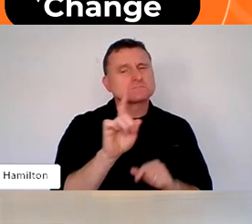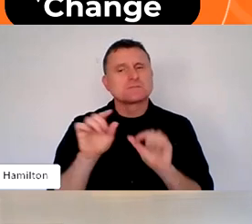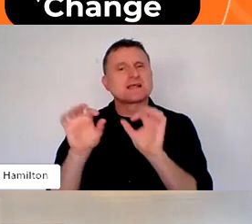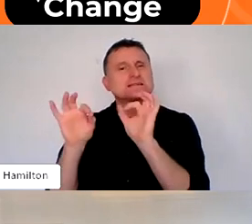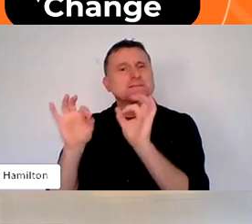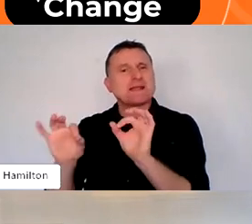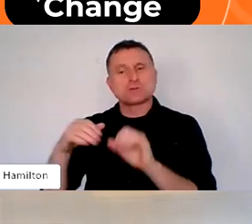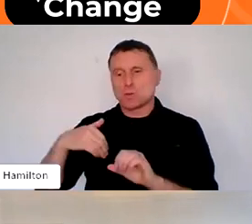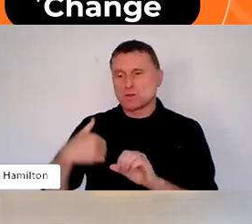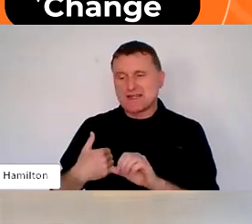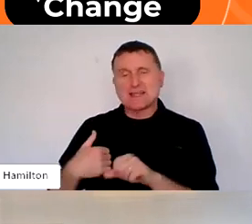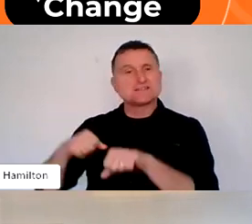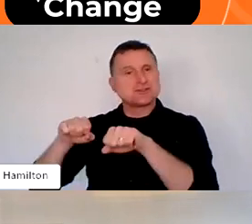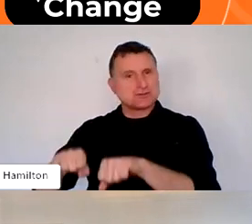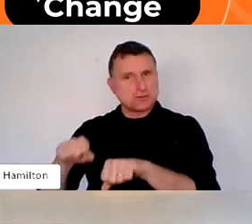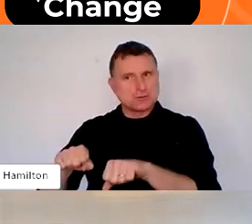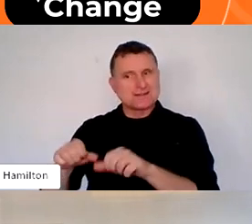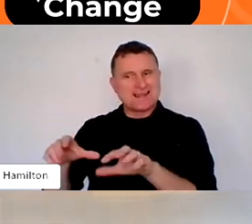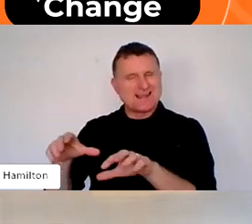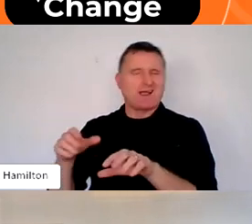should go to special schools, of course, that's just the way it